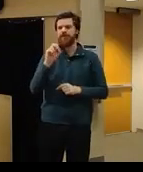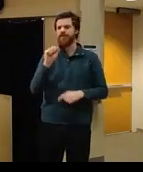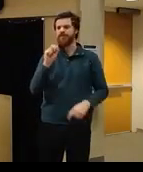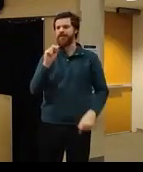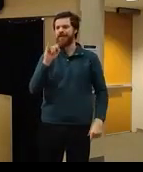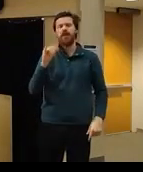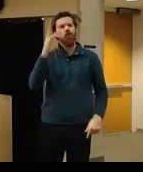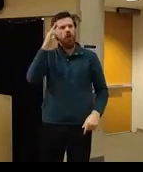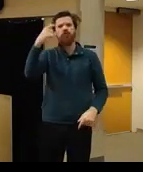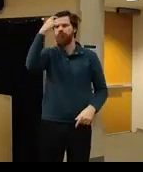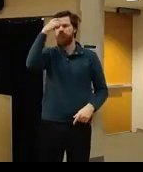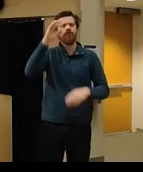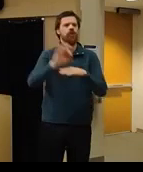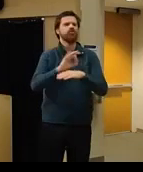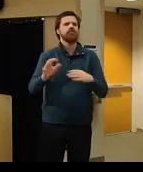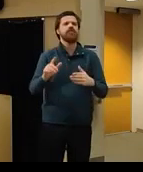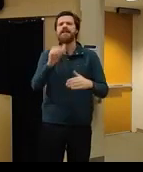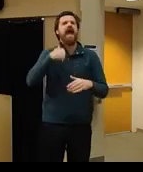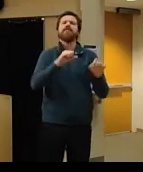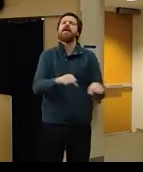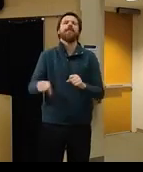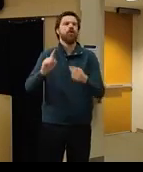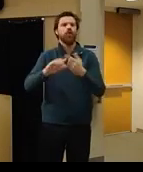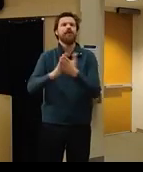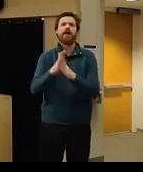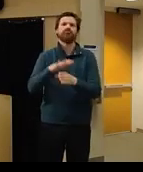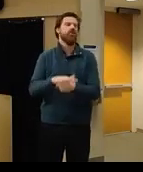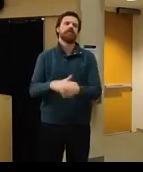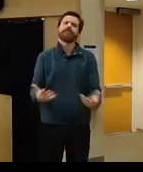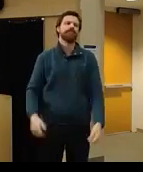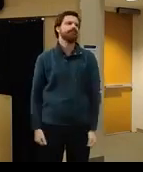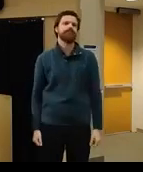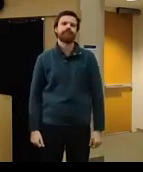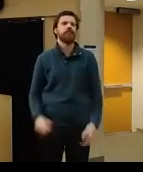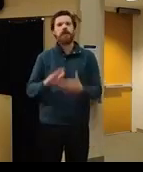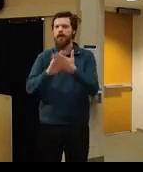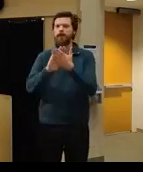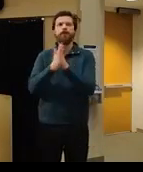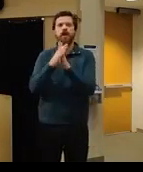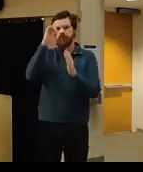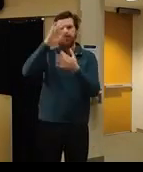ordered functioning they didn't have the capacity to become stressed right and to become psychotic